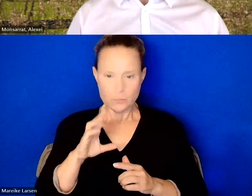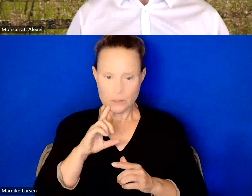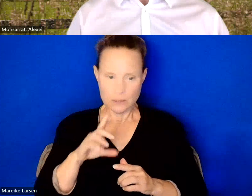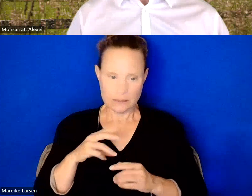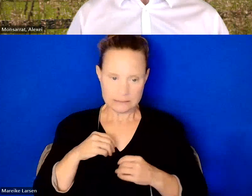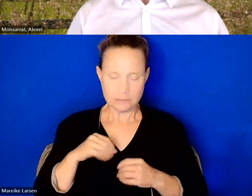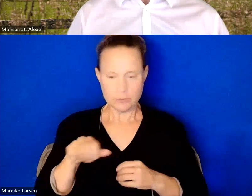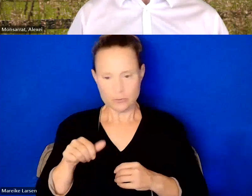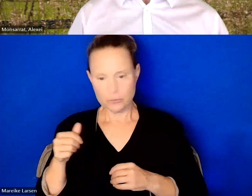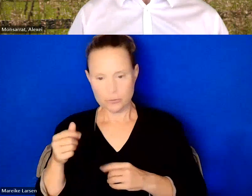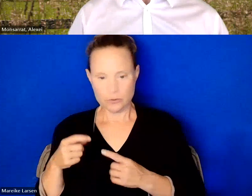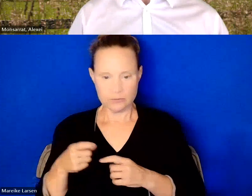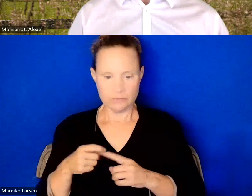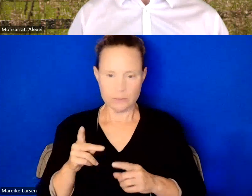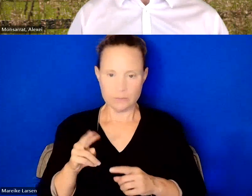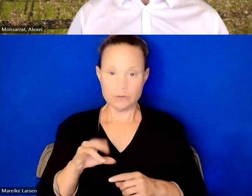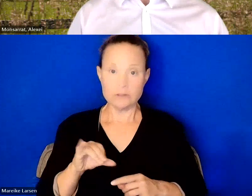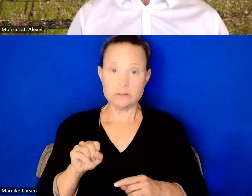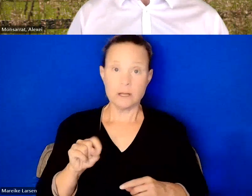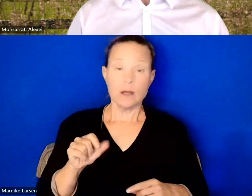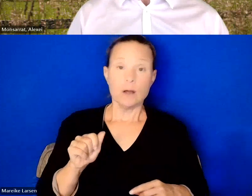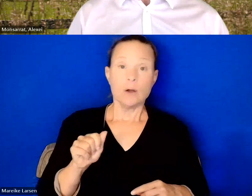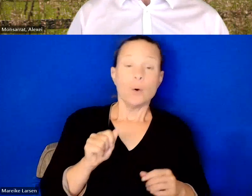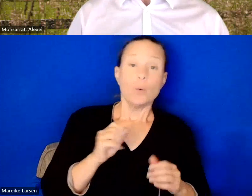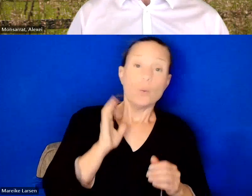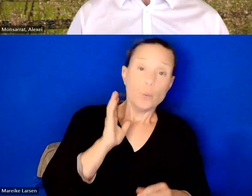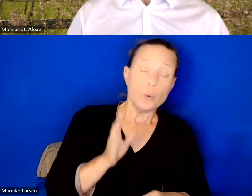The question is, will the broadband office accept a bid in